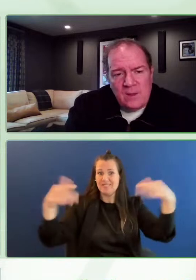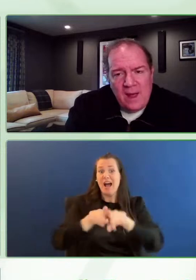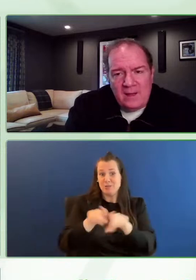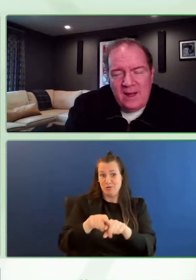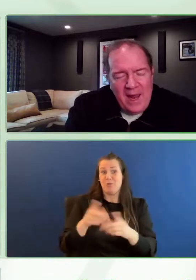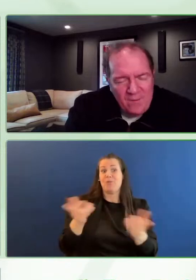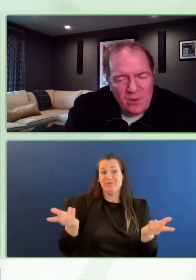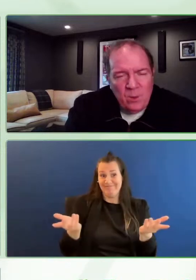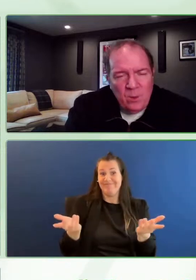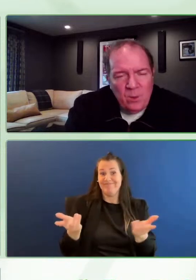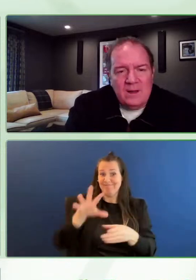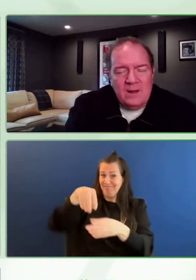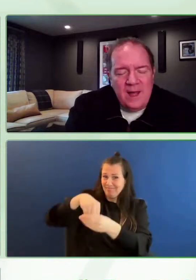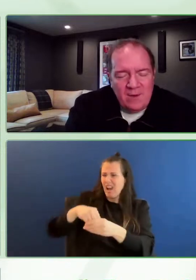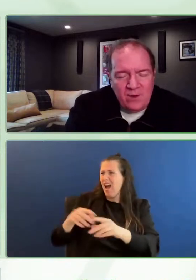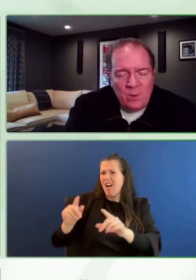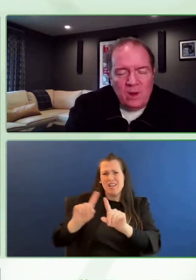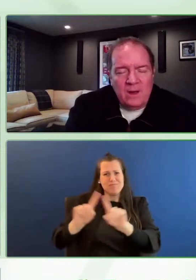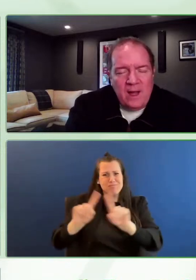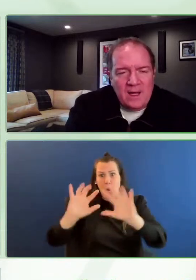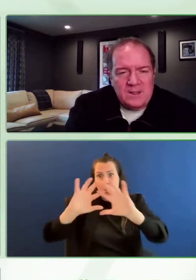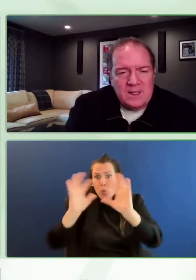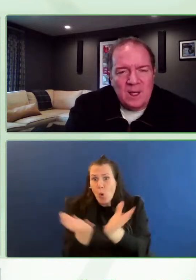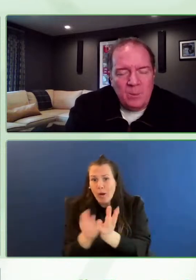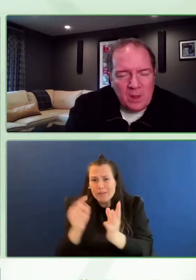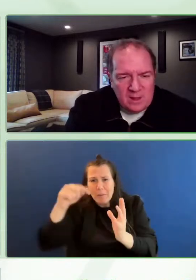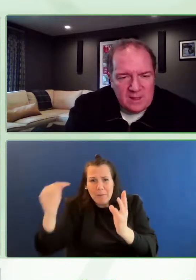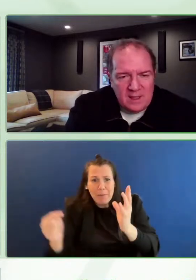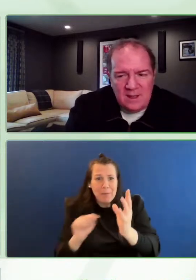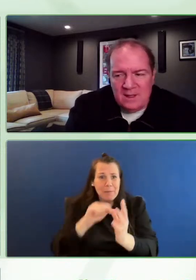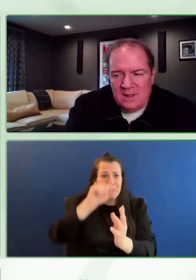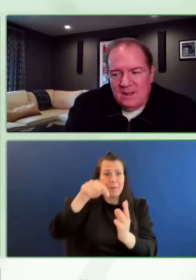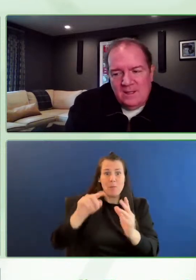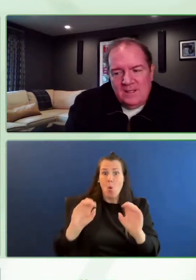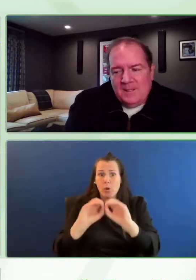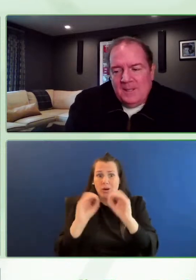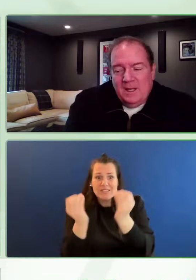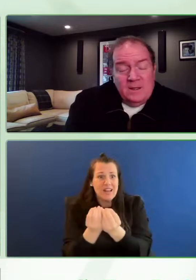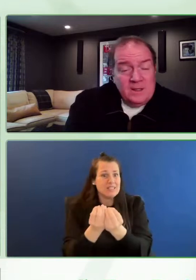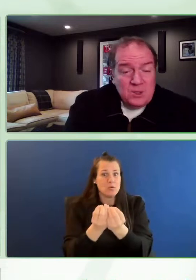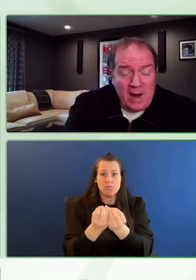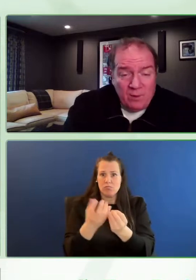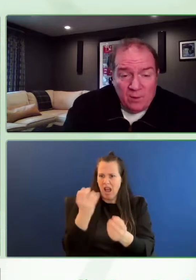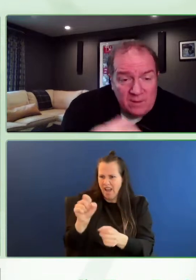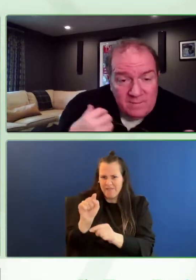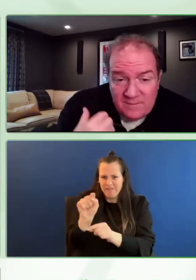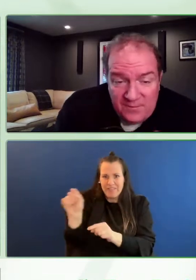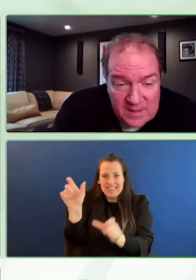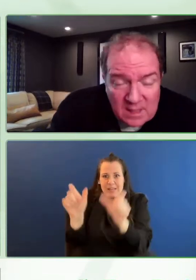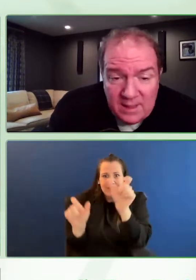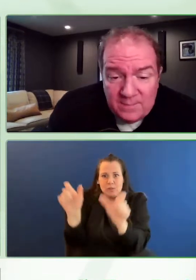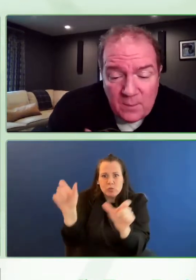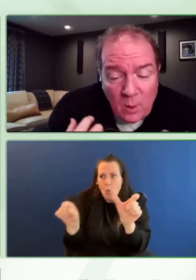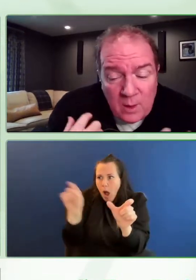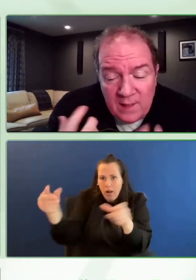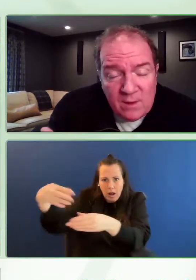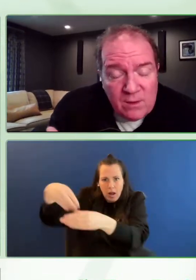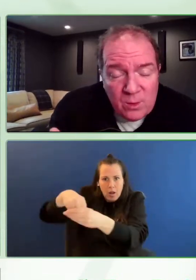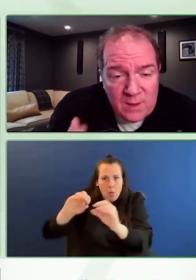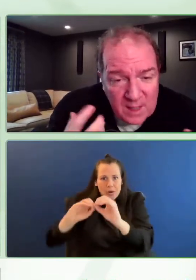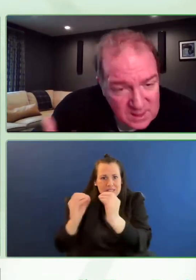So that everyone, everyone has the ability to travel physically, or even through the